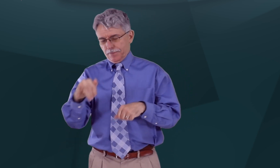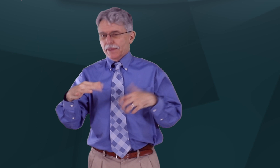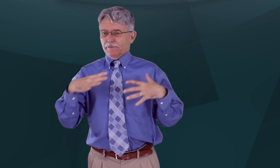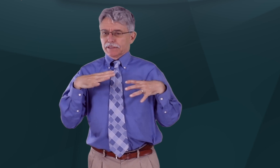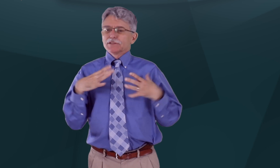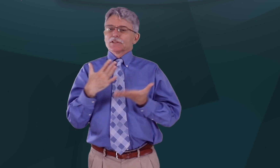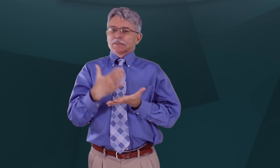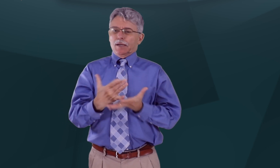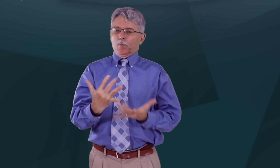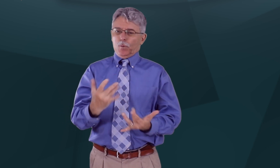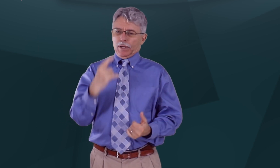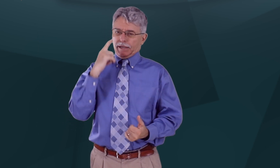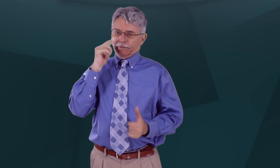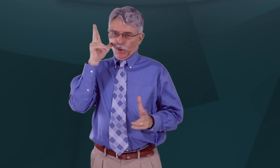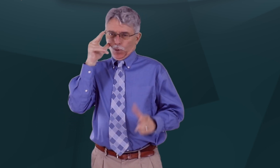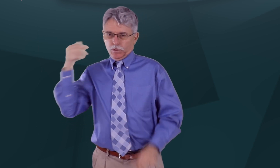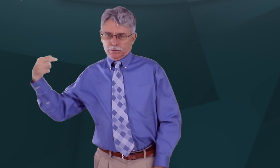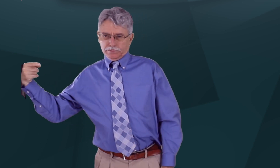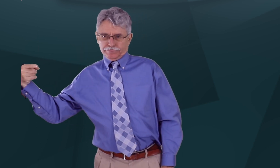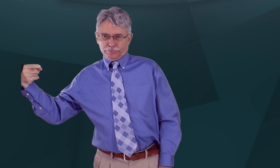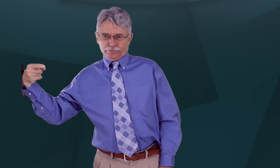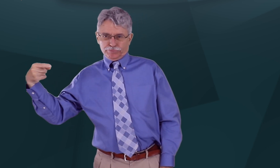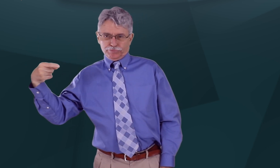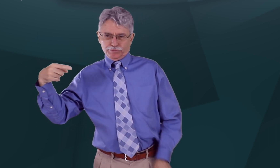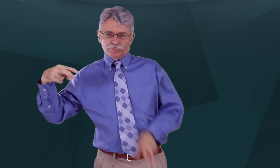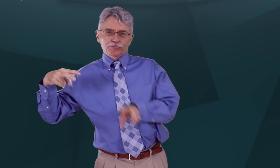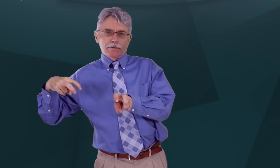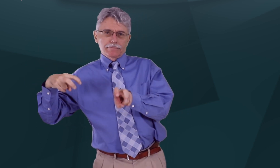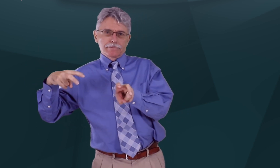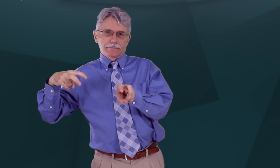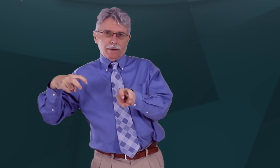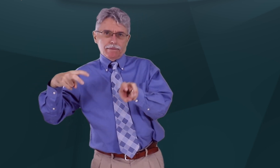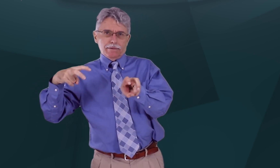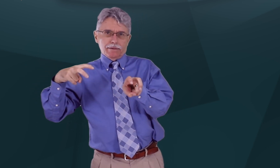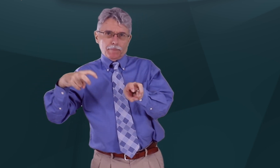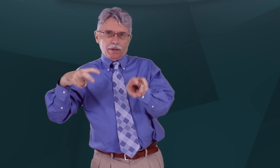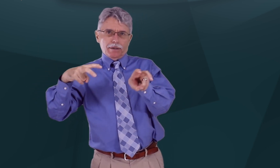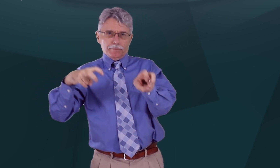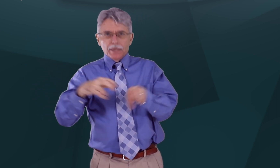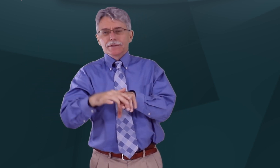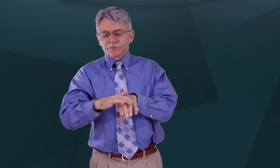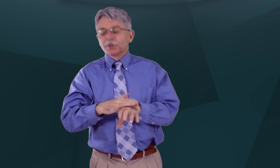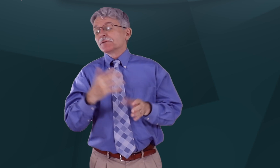So our vacation -- we spent a lot of it stopping and waiting for horses to go past.